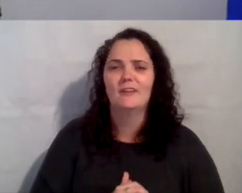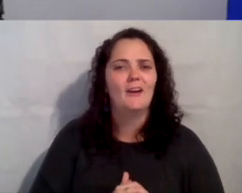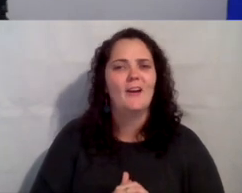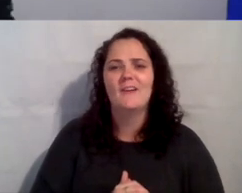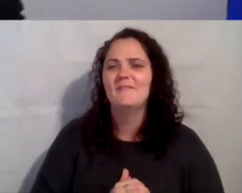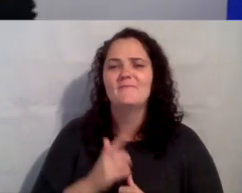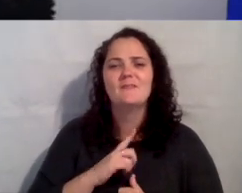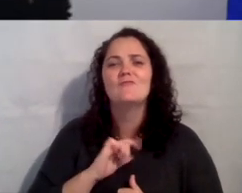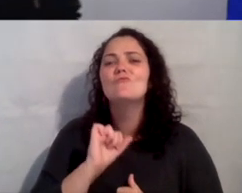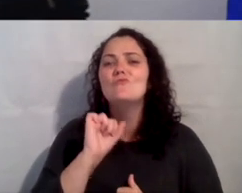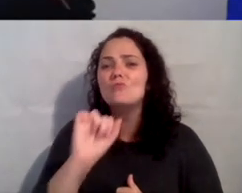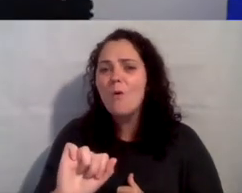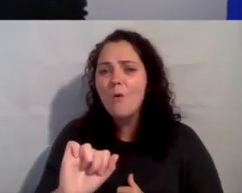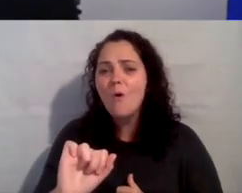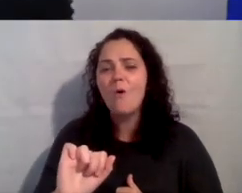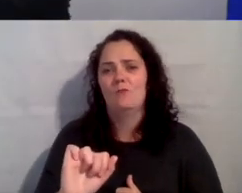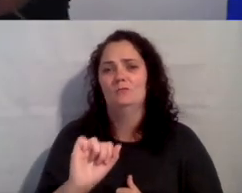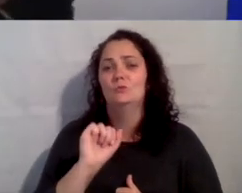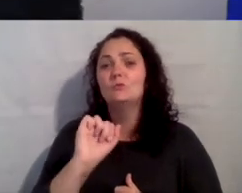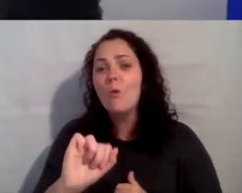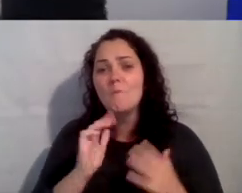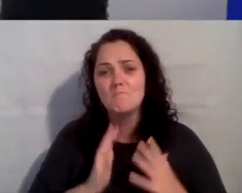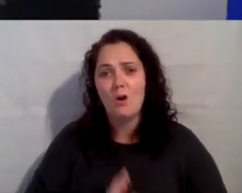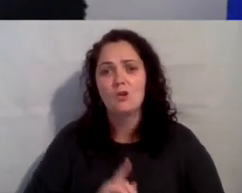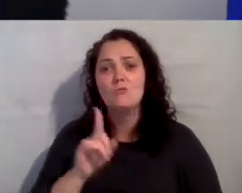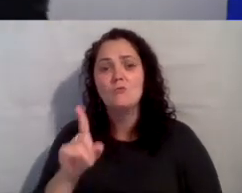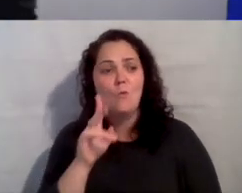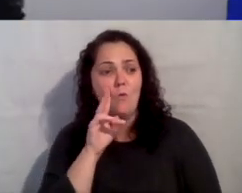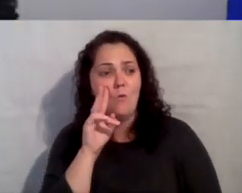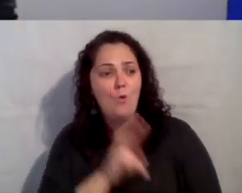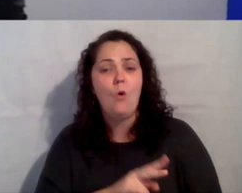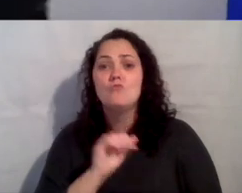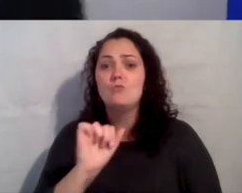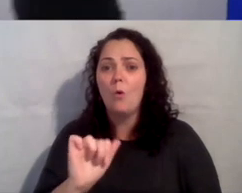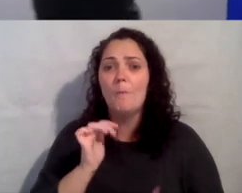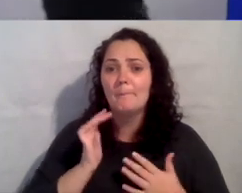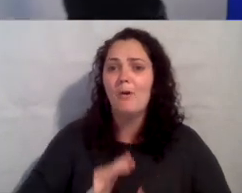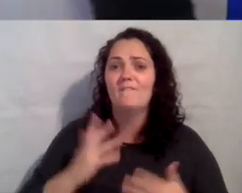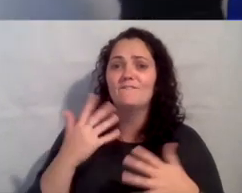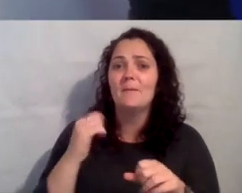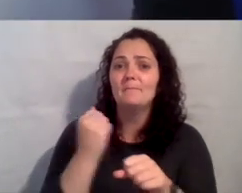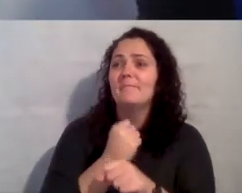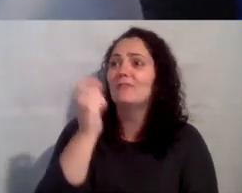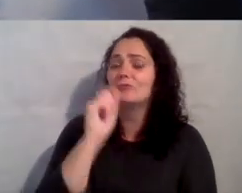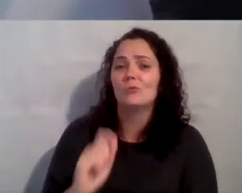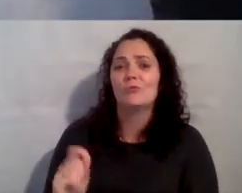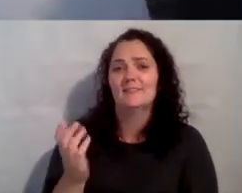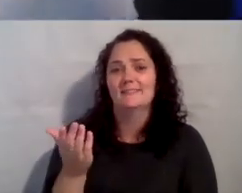who's doing the looking, it's your body that's moving to make the drawing. The model's bodies are references but what fascinates us about drawings is the